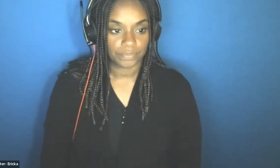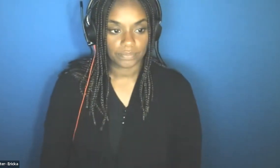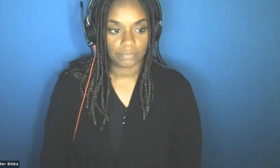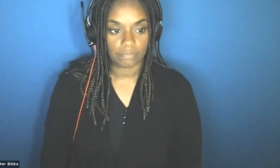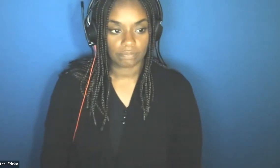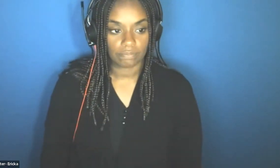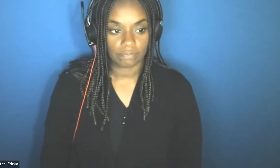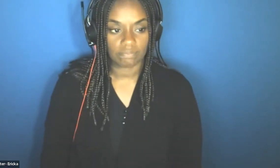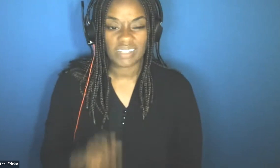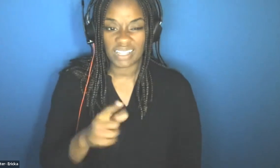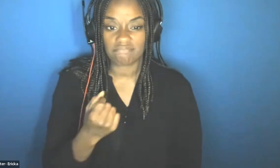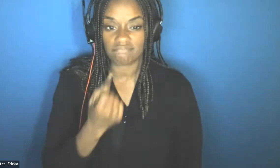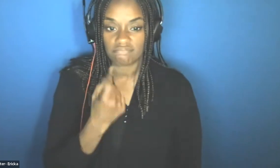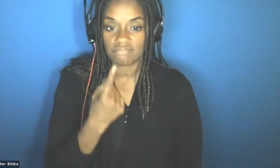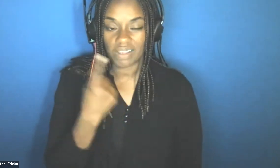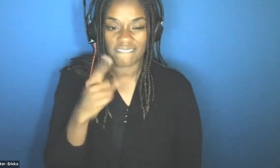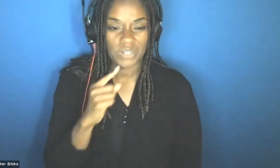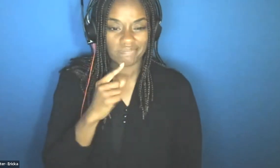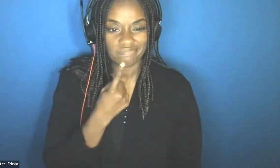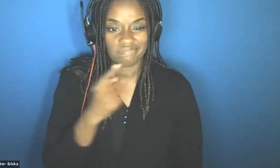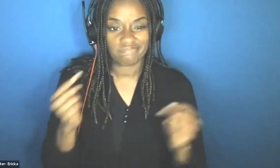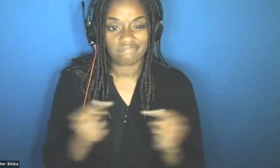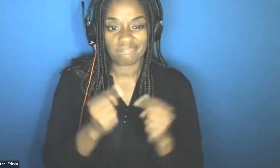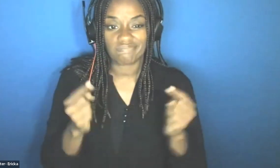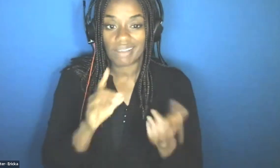And Juan is addicted to Percocet while taking the medication in a prescribed manner and in the proper prescribed amount.